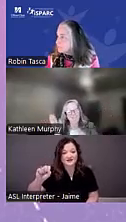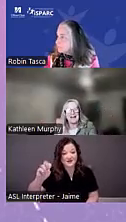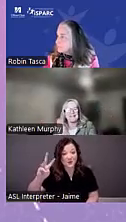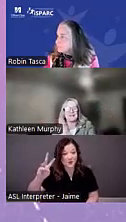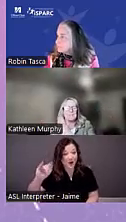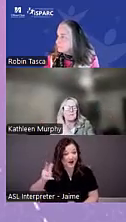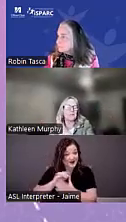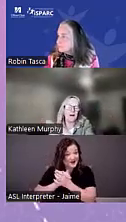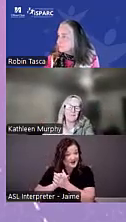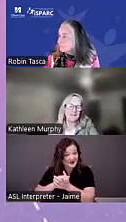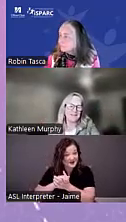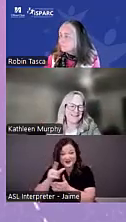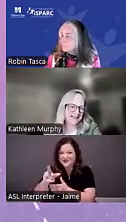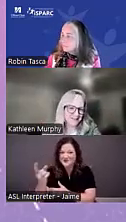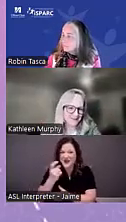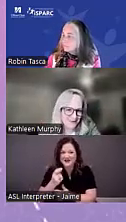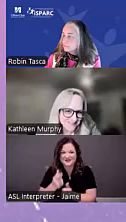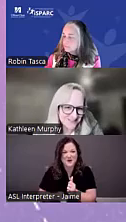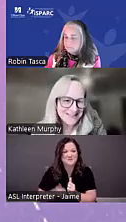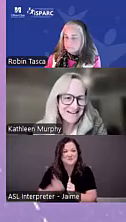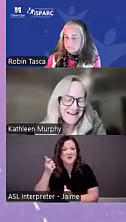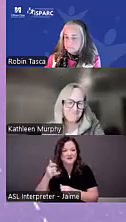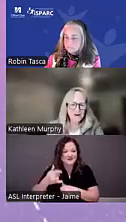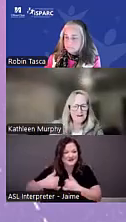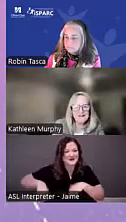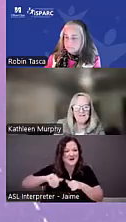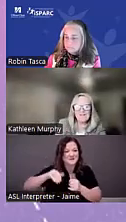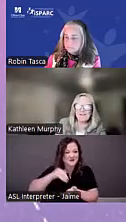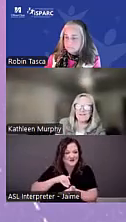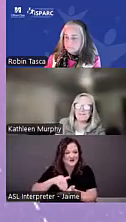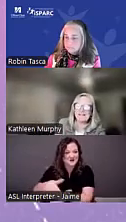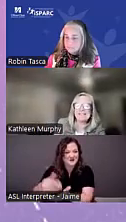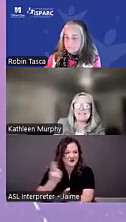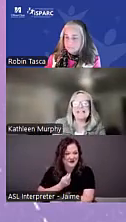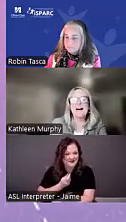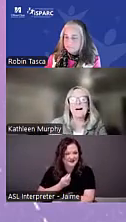You asked our most commonly asked question ever in all of our events.